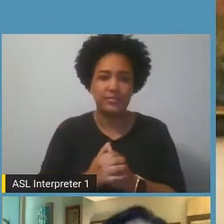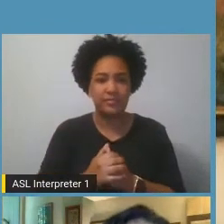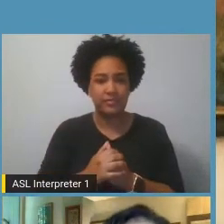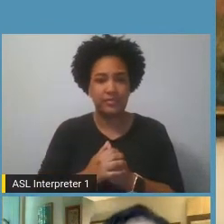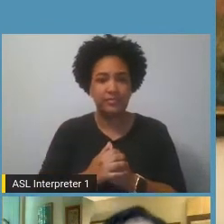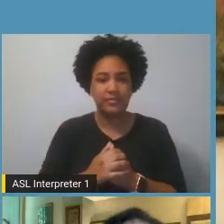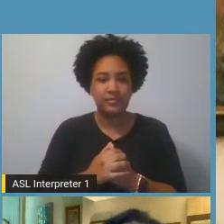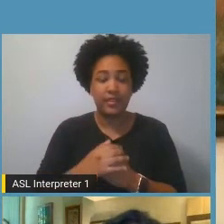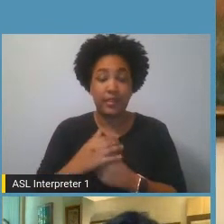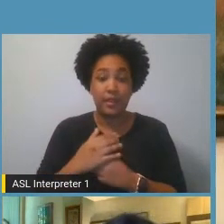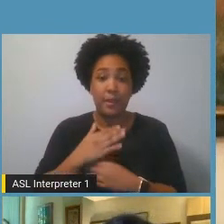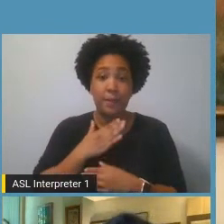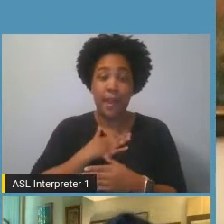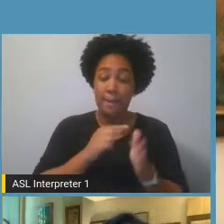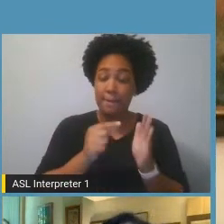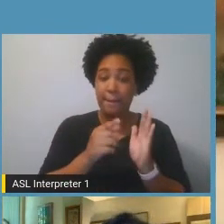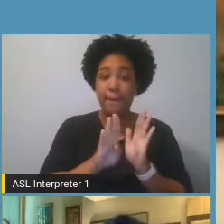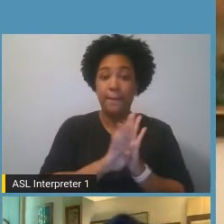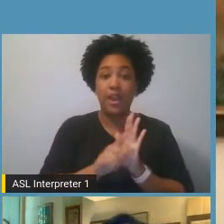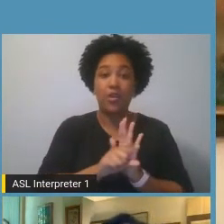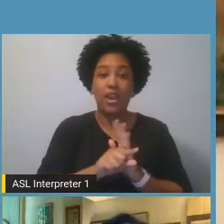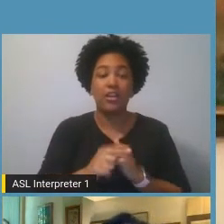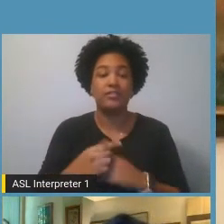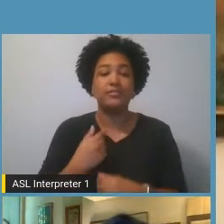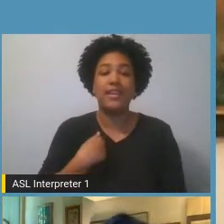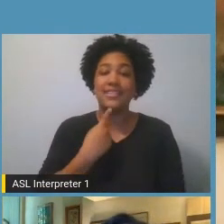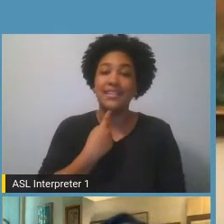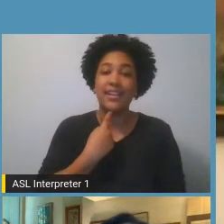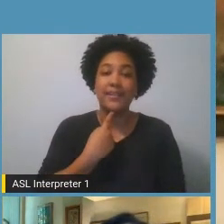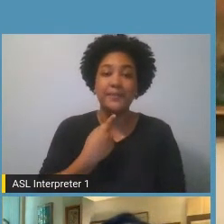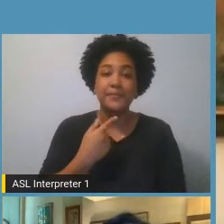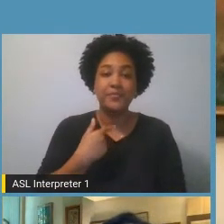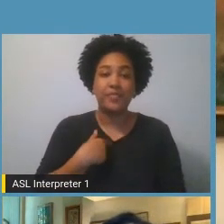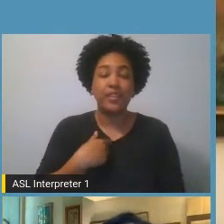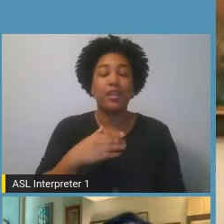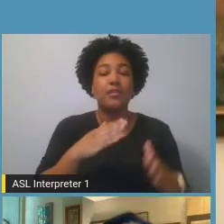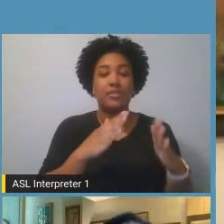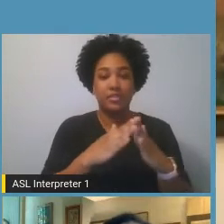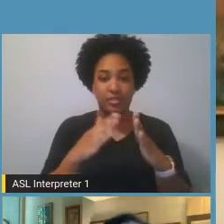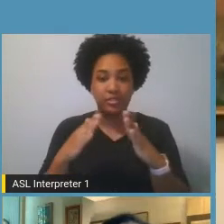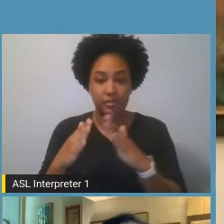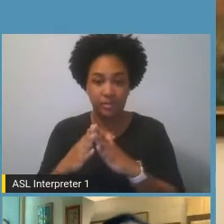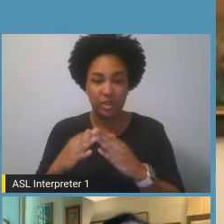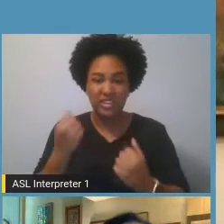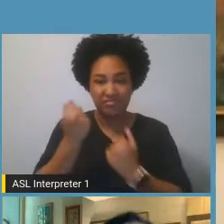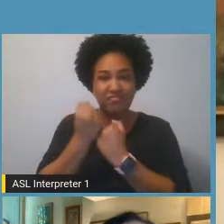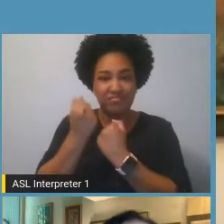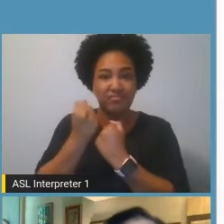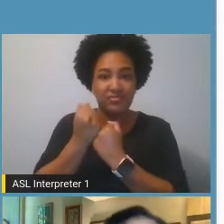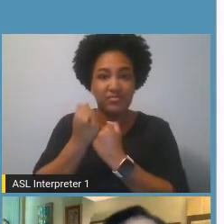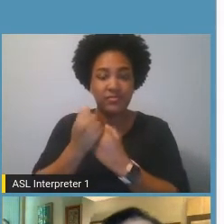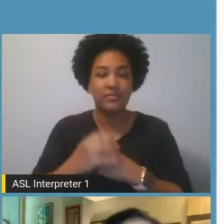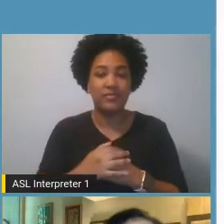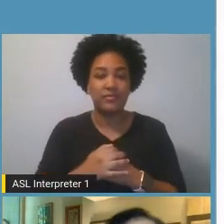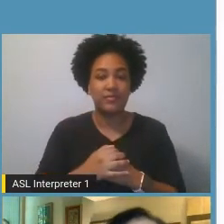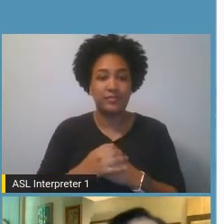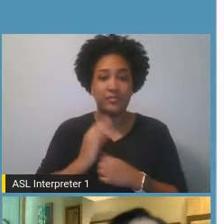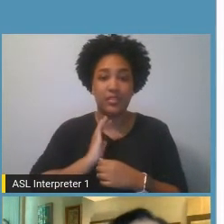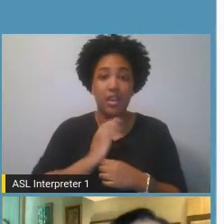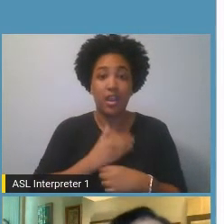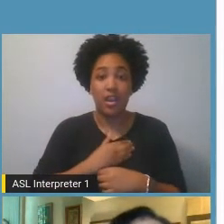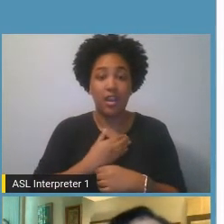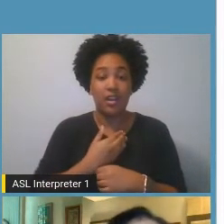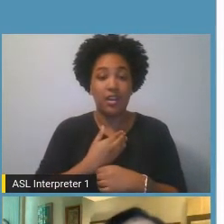background as I said, I am the committee archivist at UNCG and our collection we migrated from